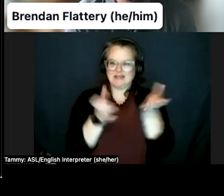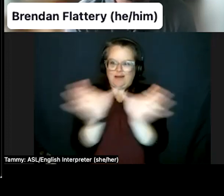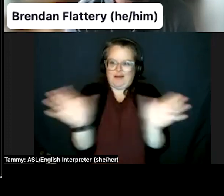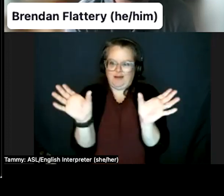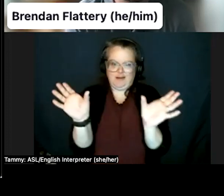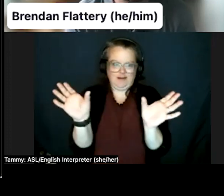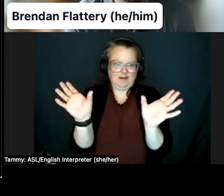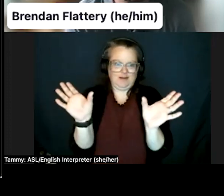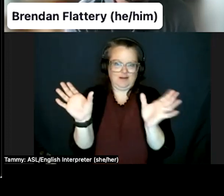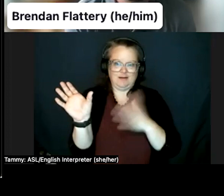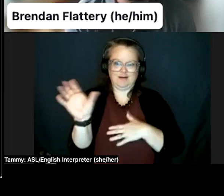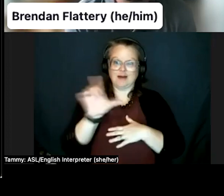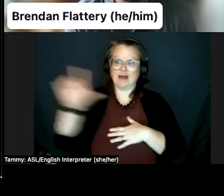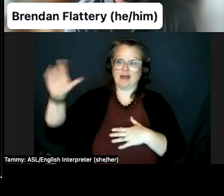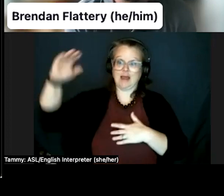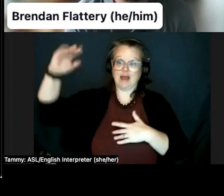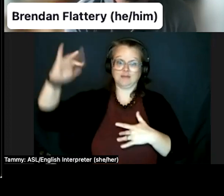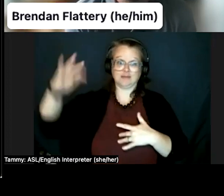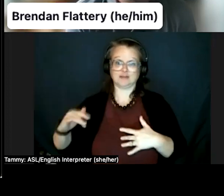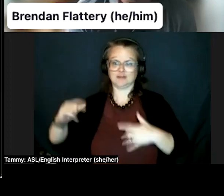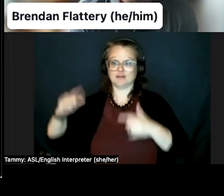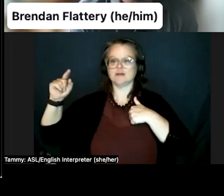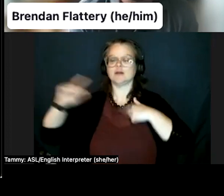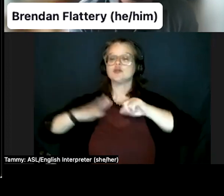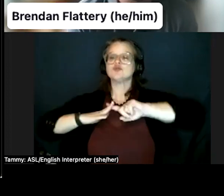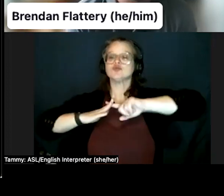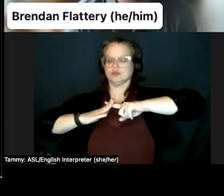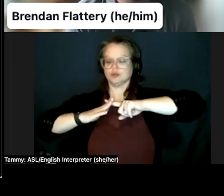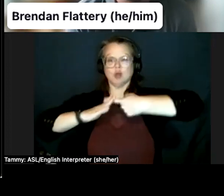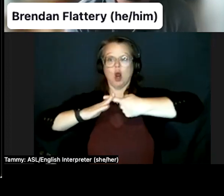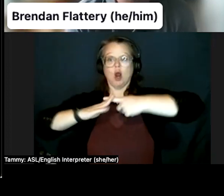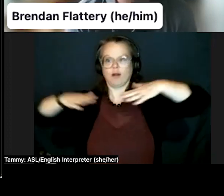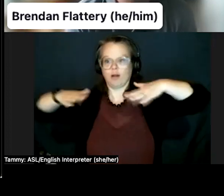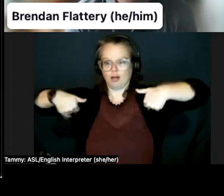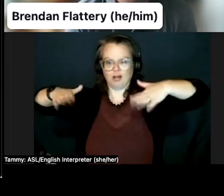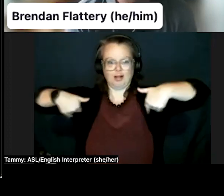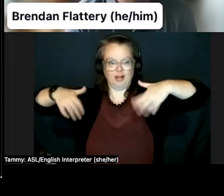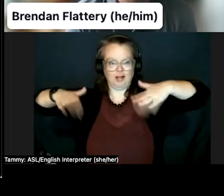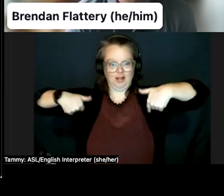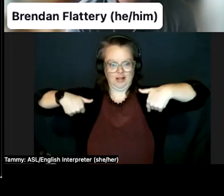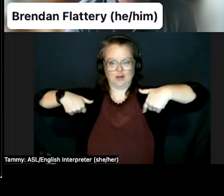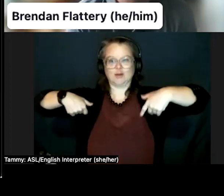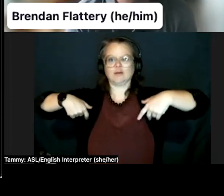It's not started. It's in the bucket to-do, which is a custom bucket you can make. You can have more